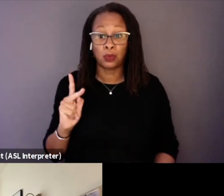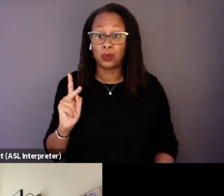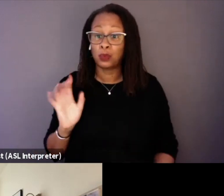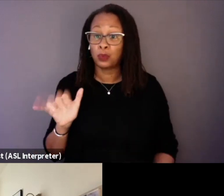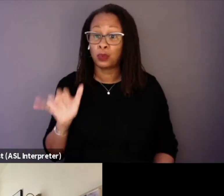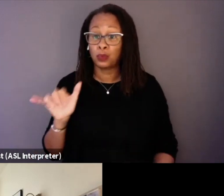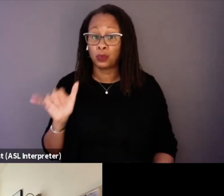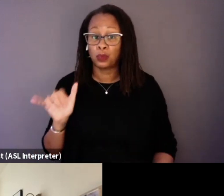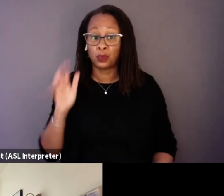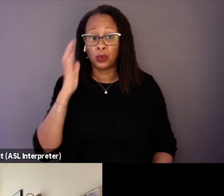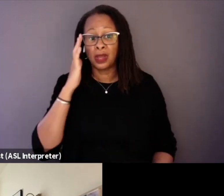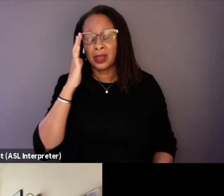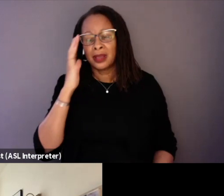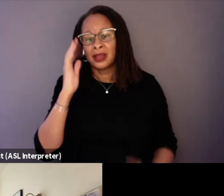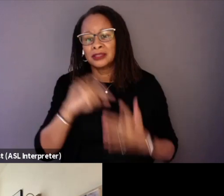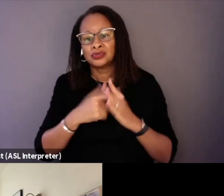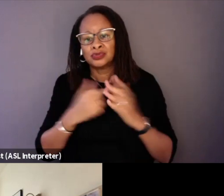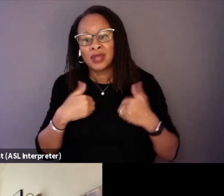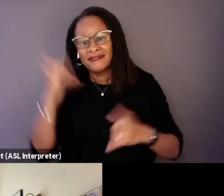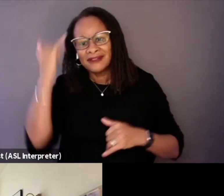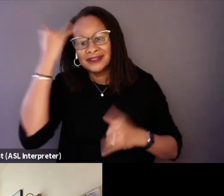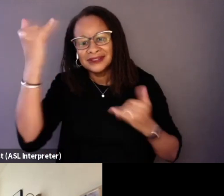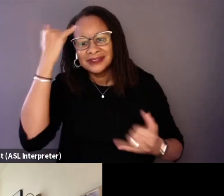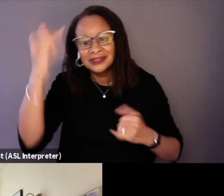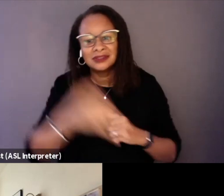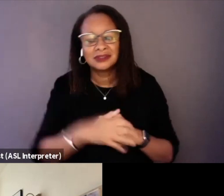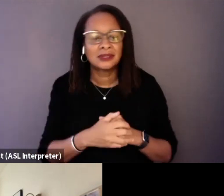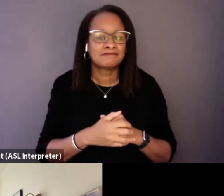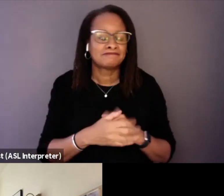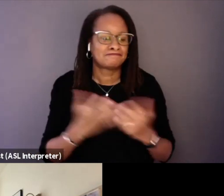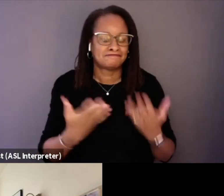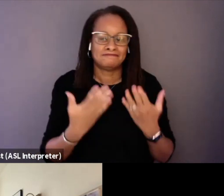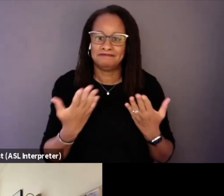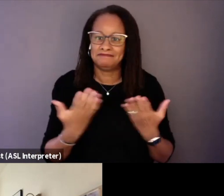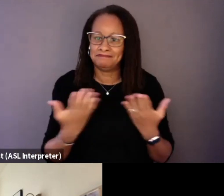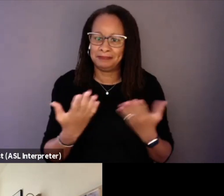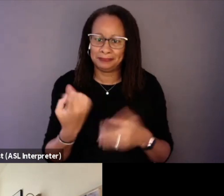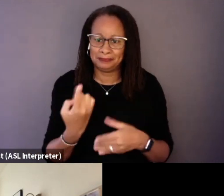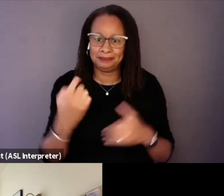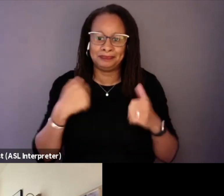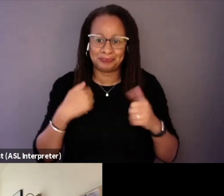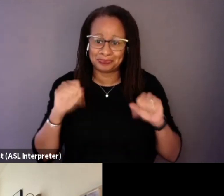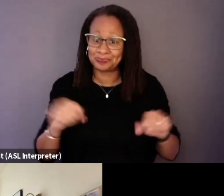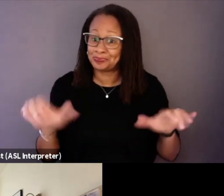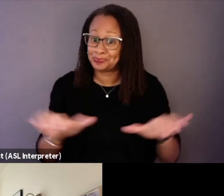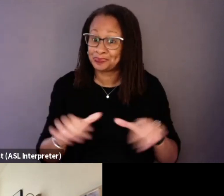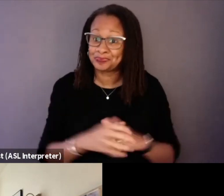and I started to have ideas, maybe this is something that I could do. I really loved what it was doing